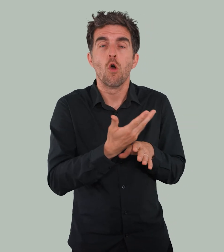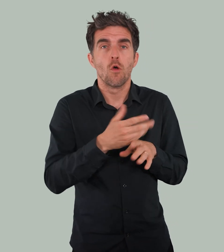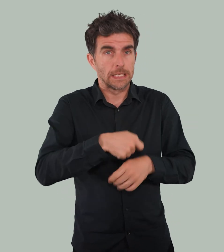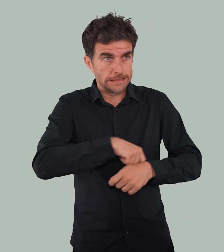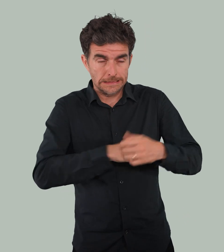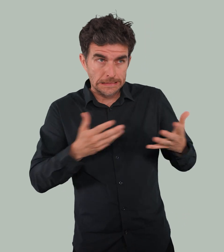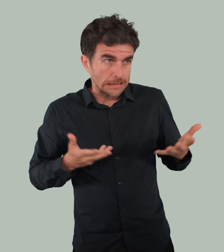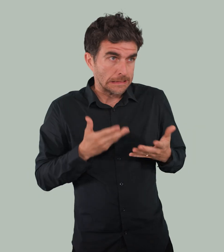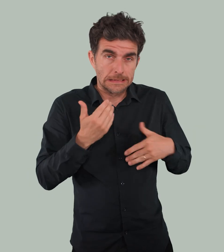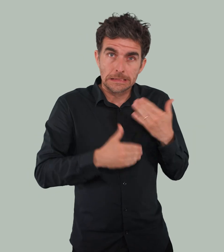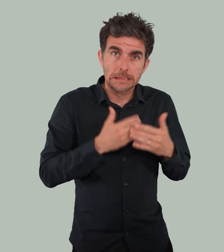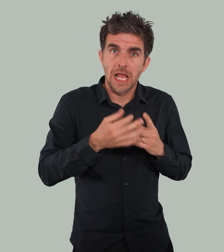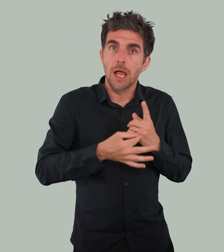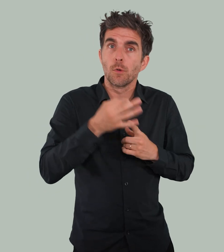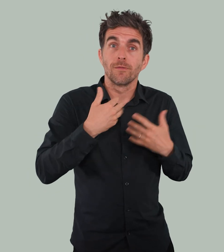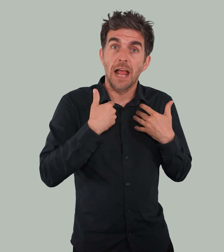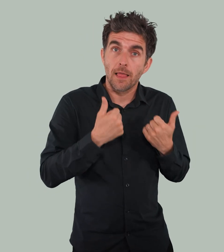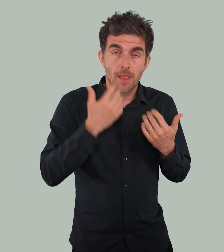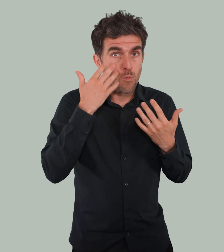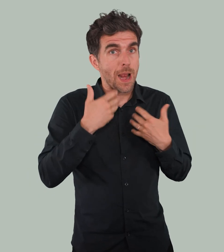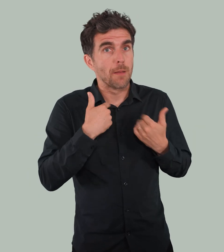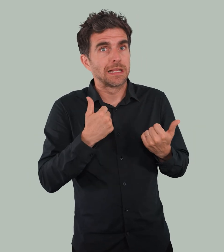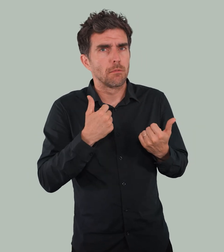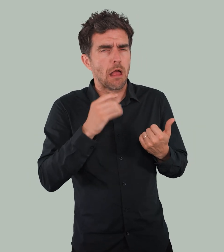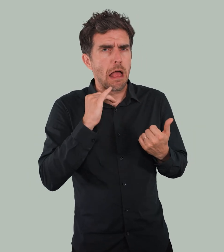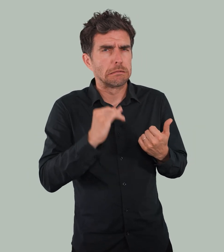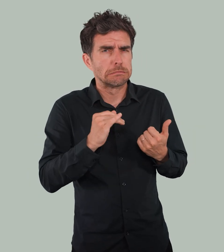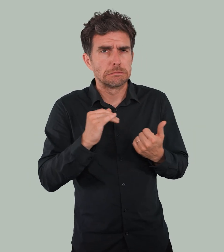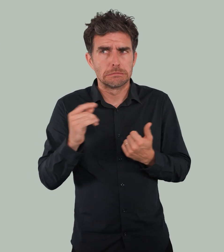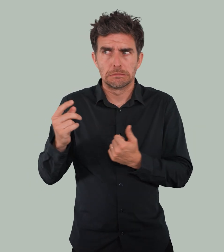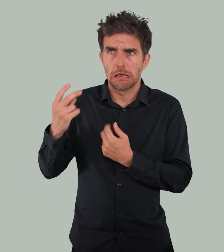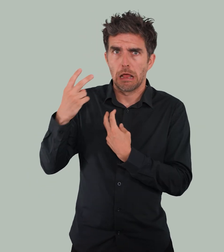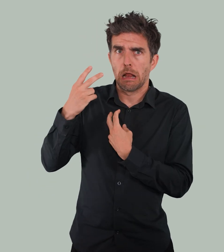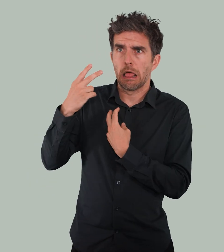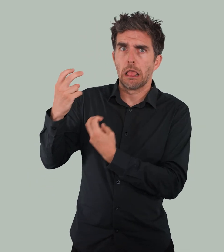or efforts to improve health and wellbeing may be interpreted as